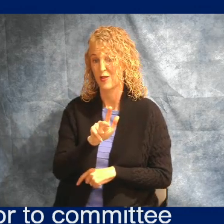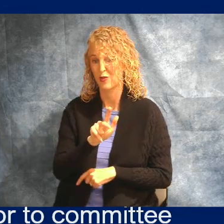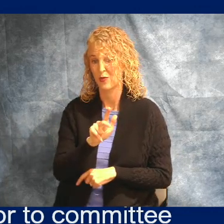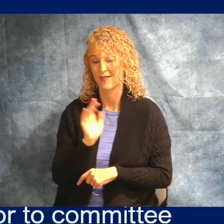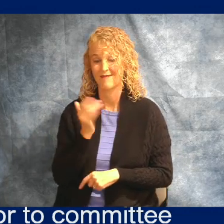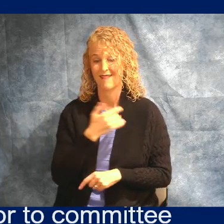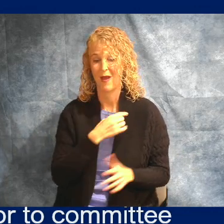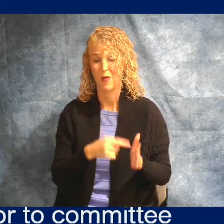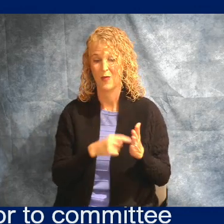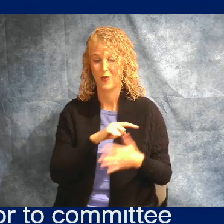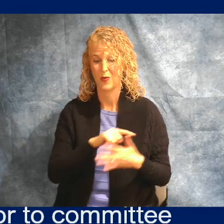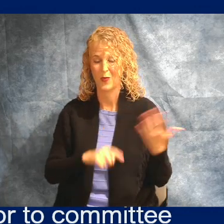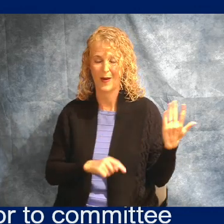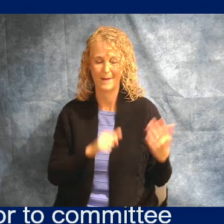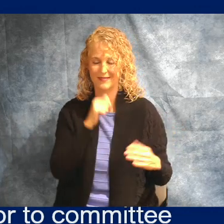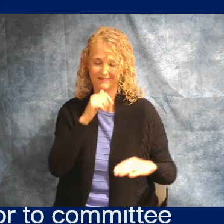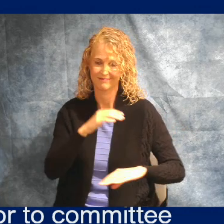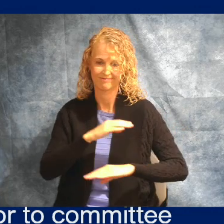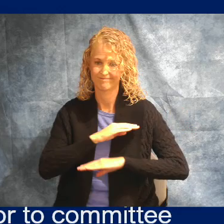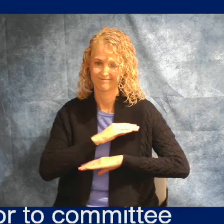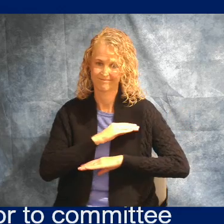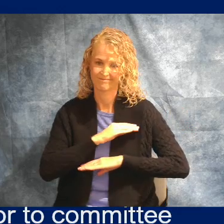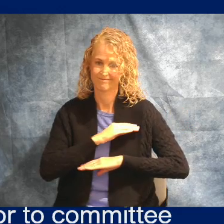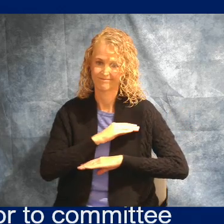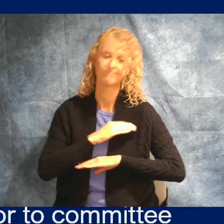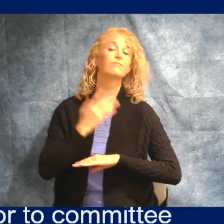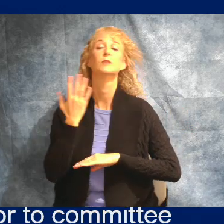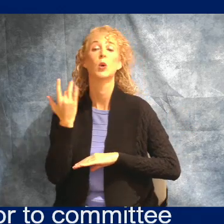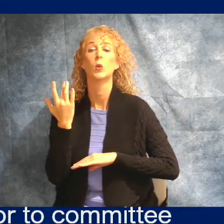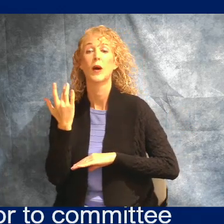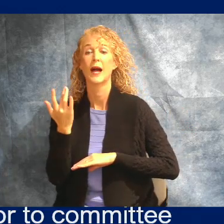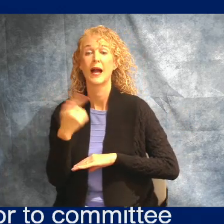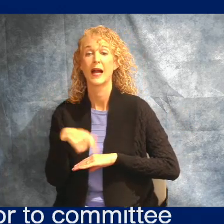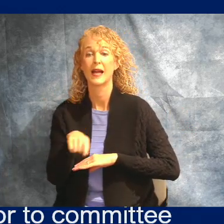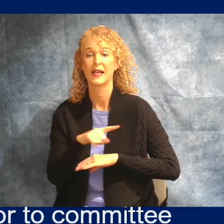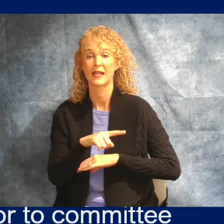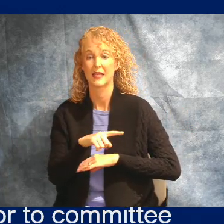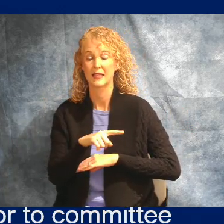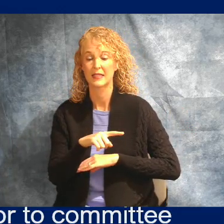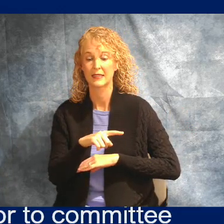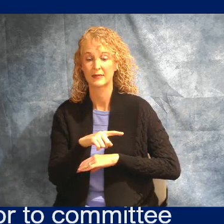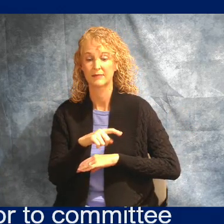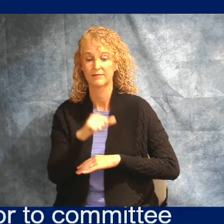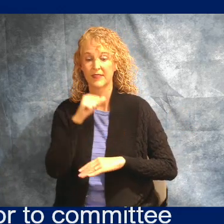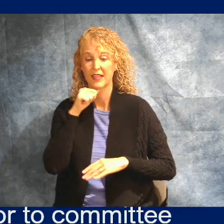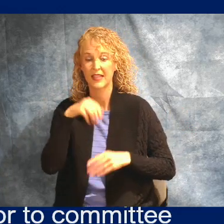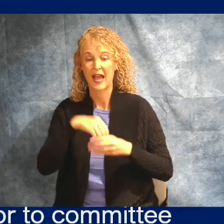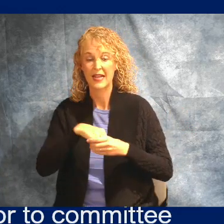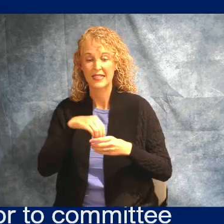committee review. that's primarily because they were outside of our CDBG jurisdictions.